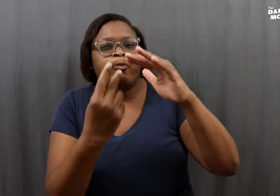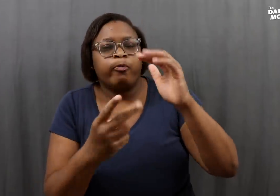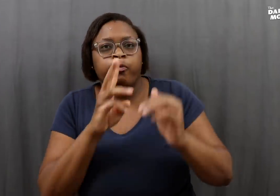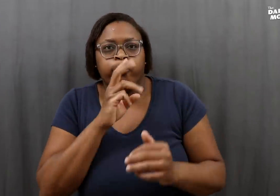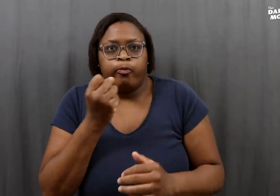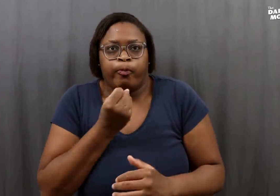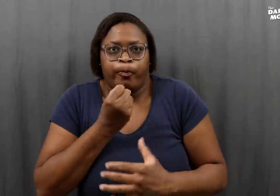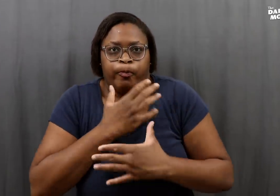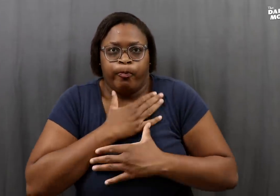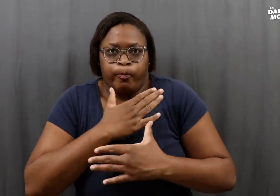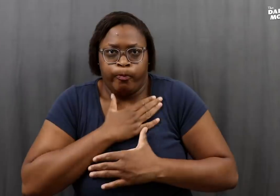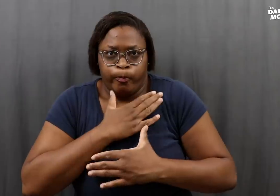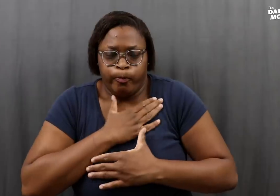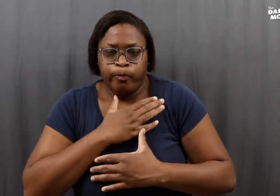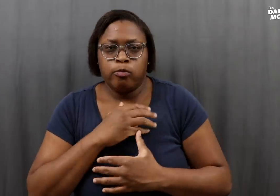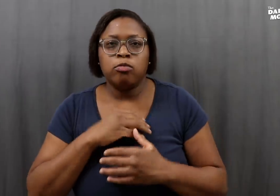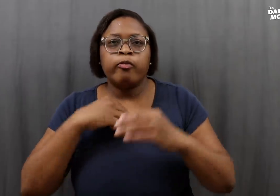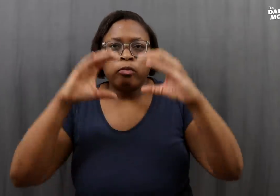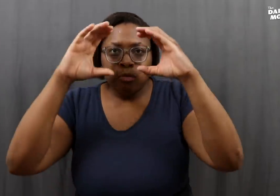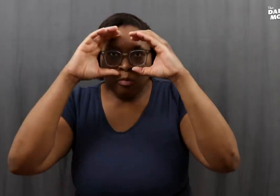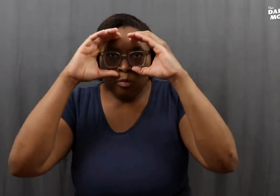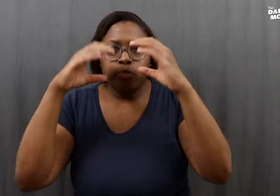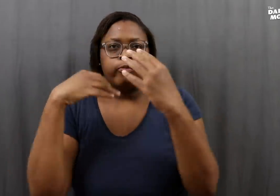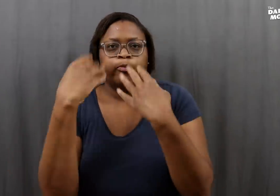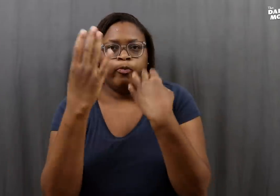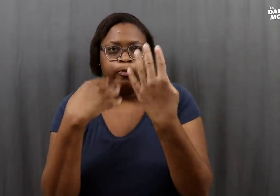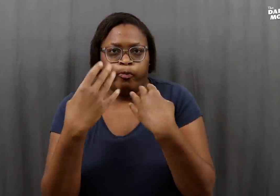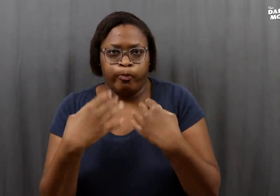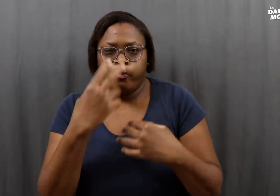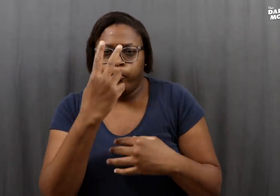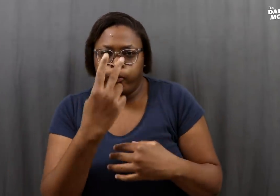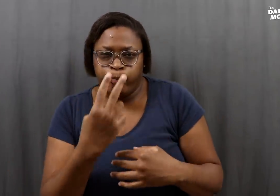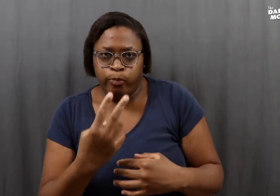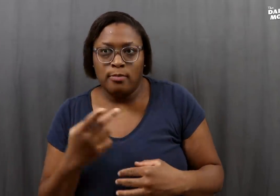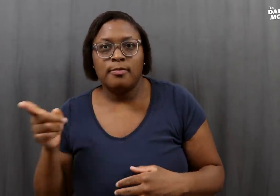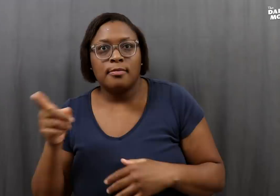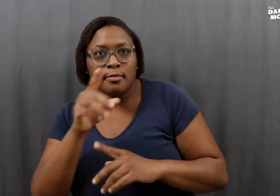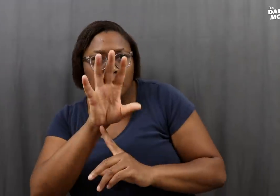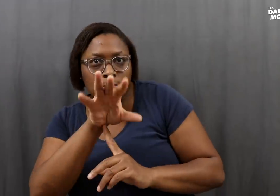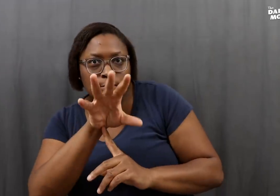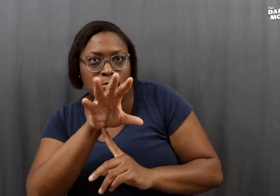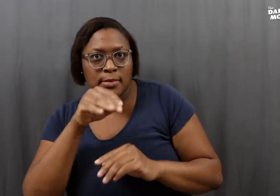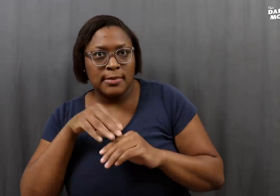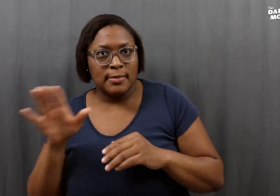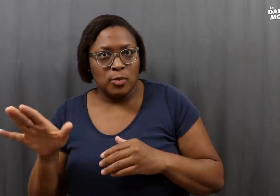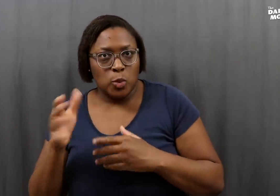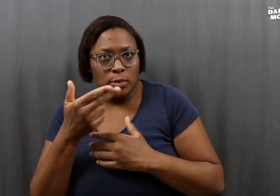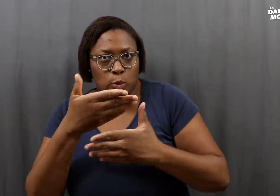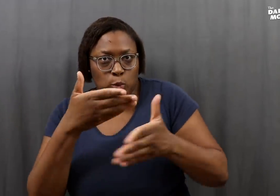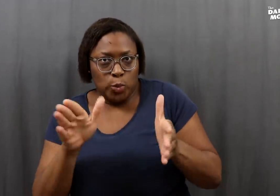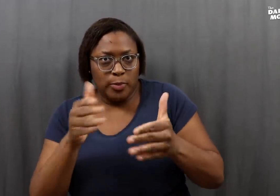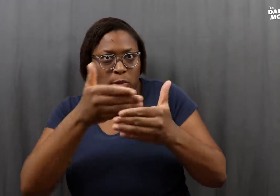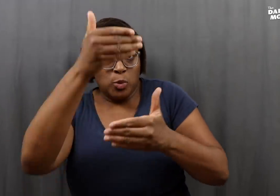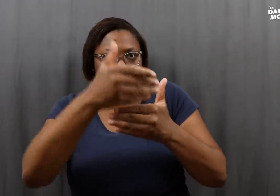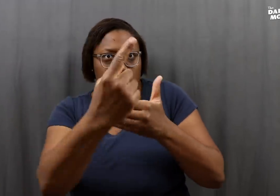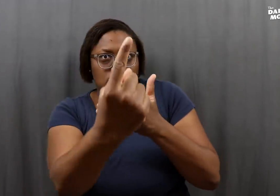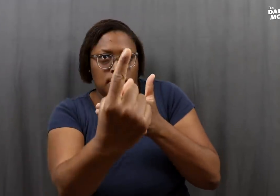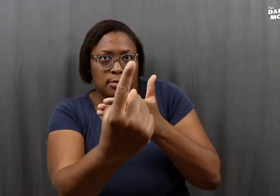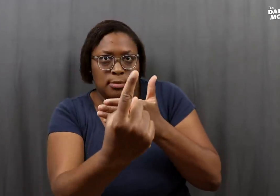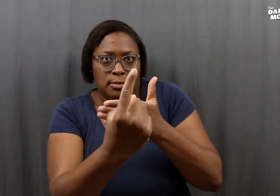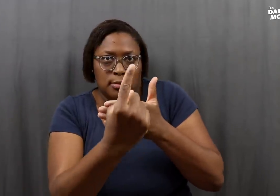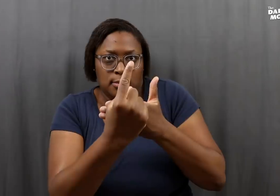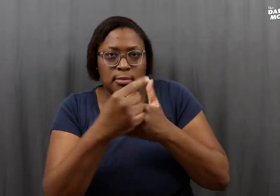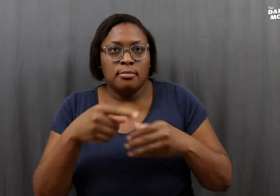against a window, holding his breath while wearing a snorkel.